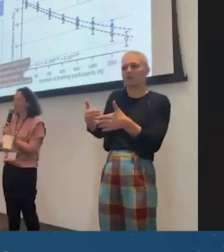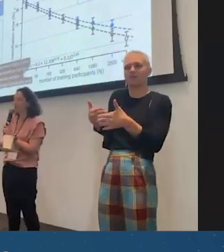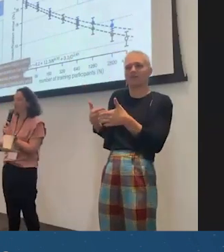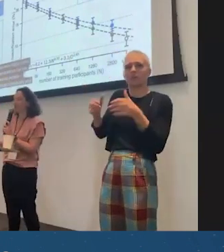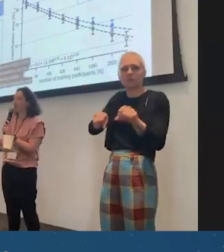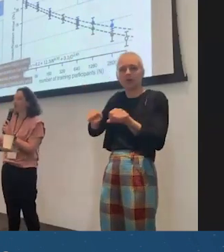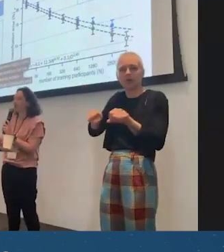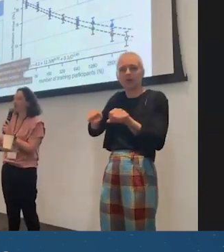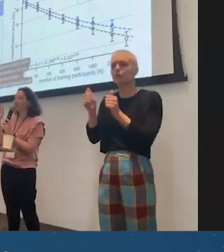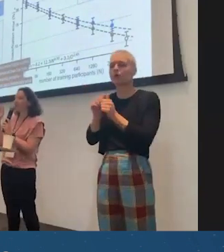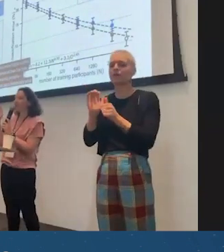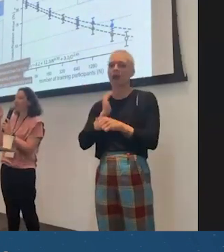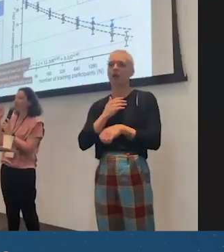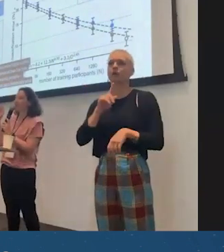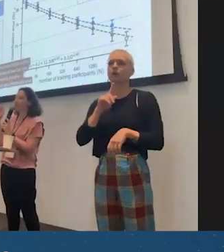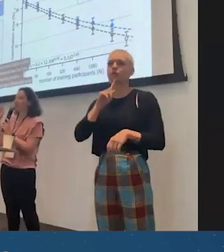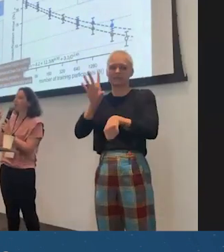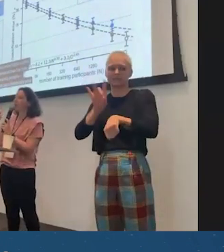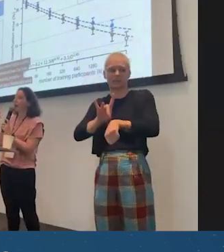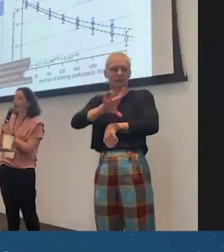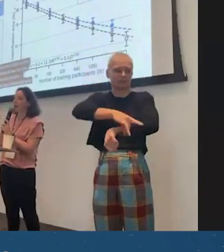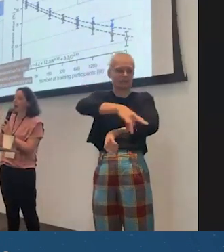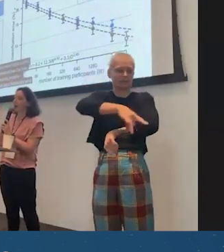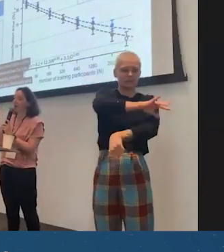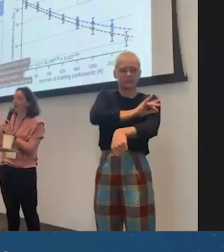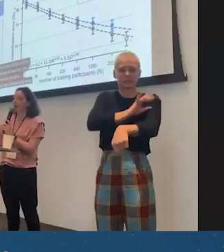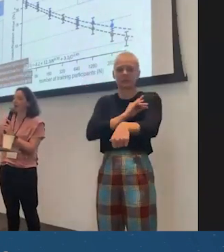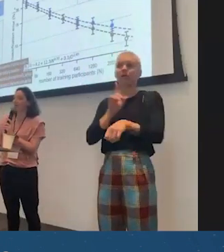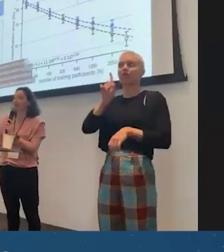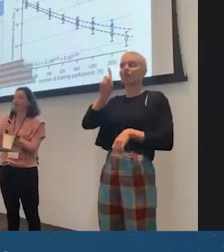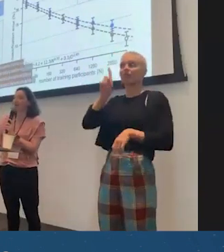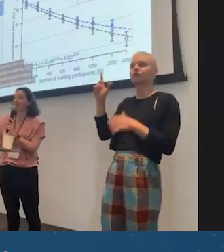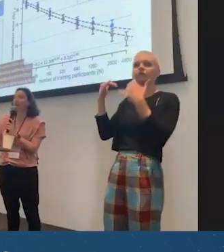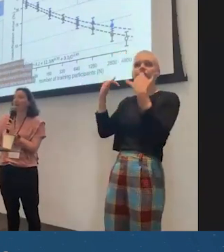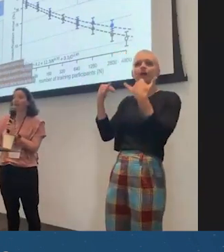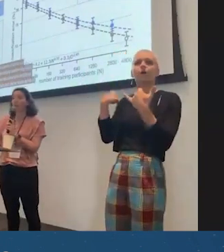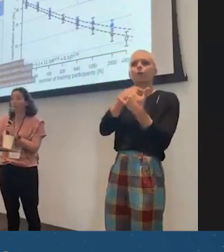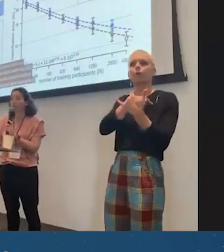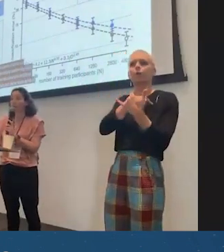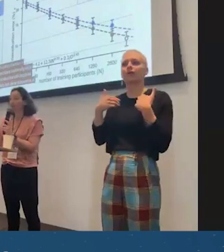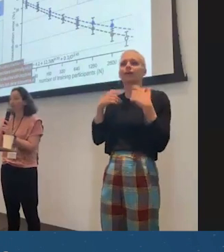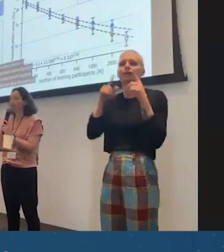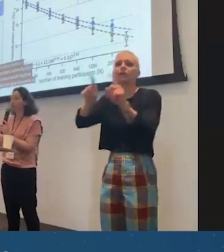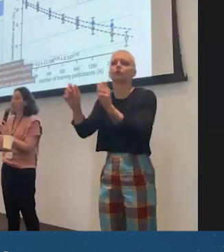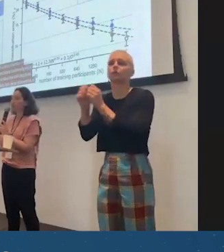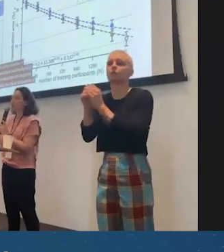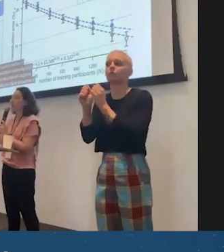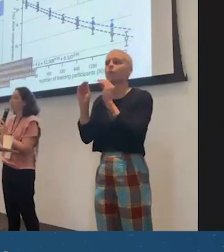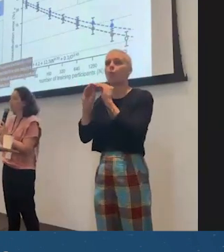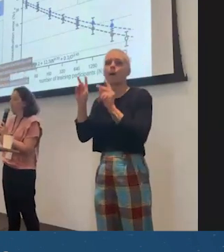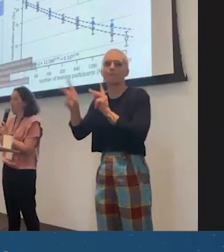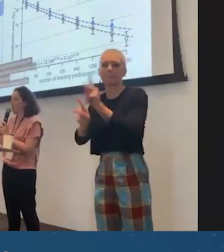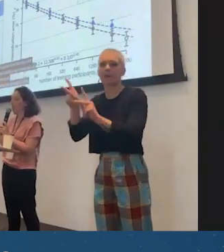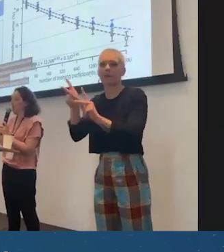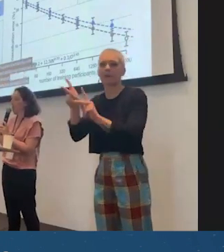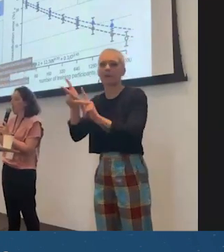for example. This data observed similar power loss scaling as other forms of machine learning, like computer vision.